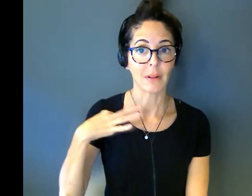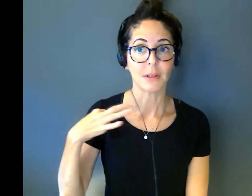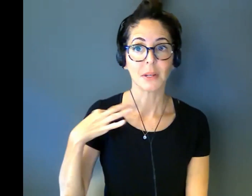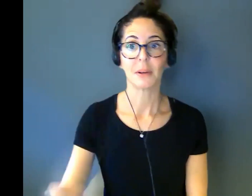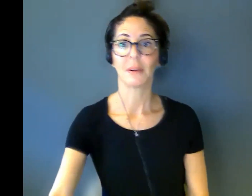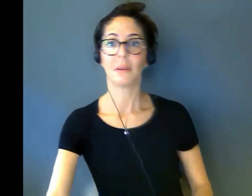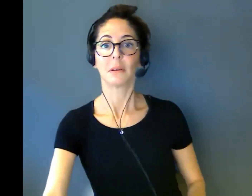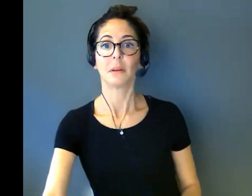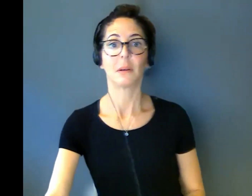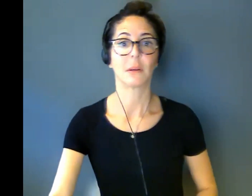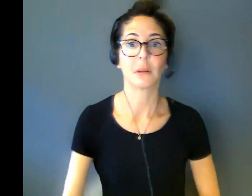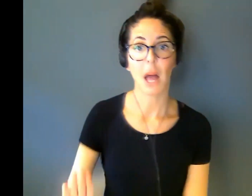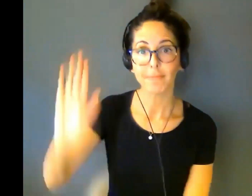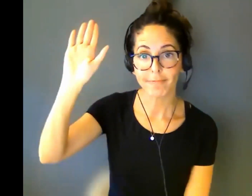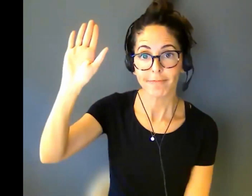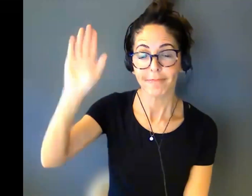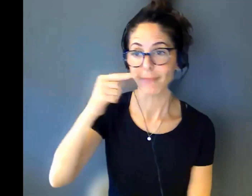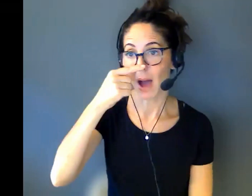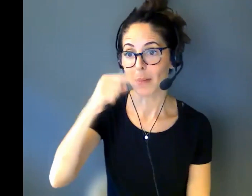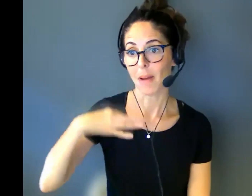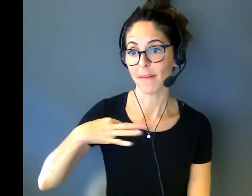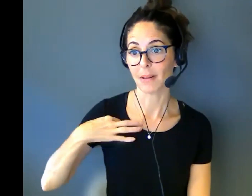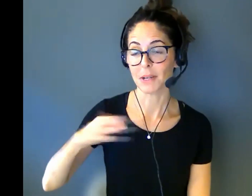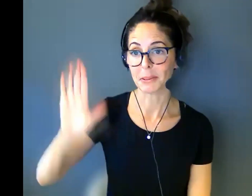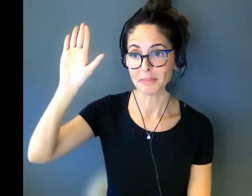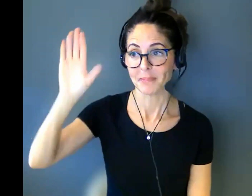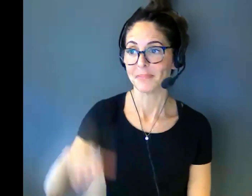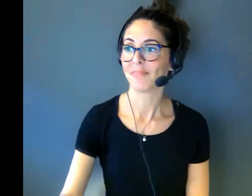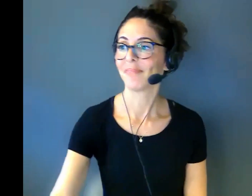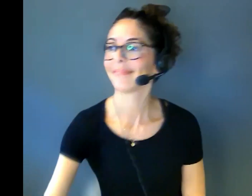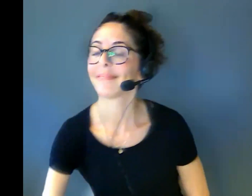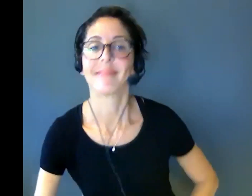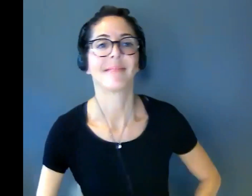I can volunteer myself. Can everyone hear me? >> DR. JEN RINALDI: I can hear you. I might not